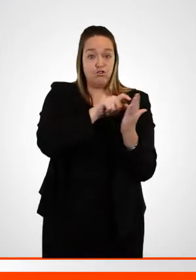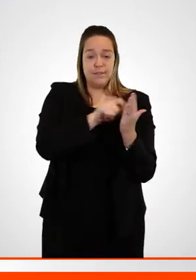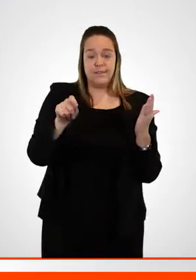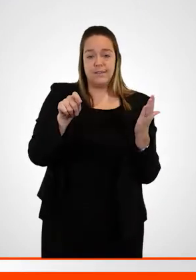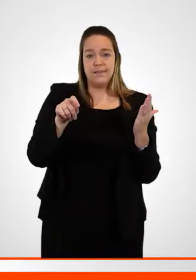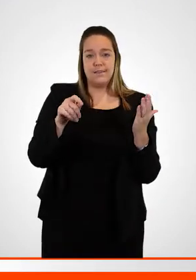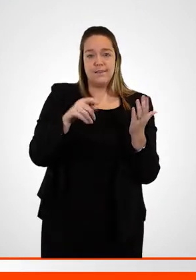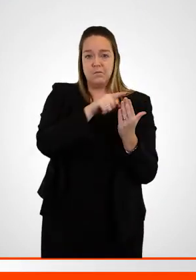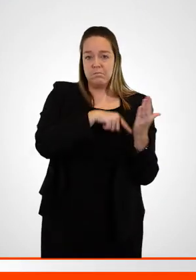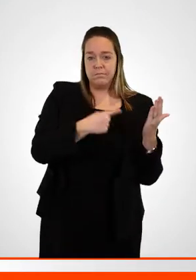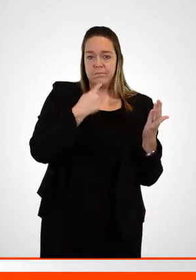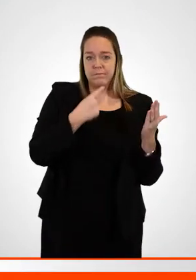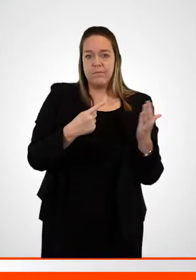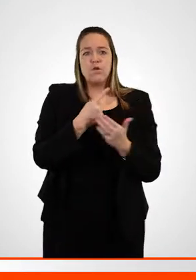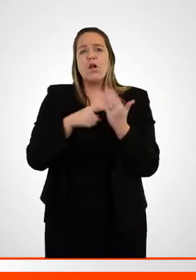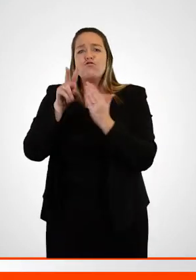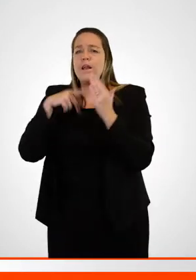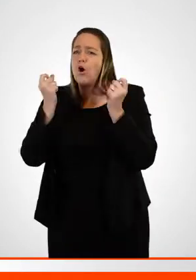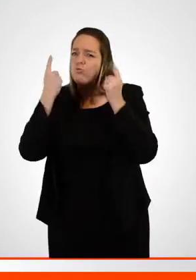with the exception of reading comprehension.